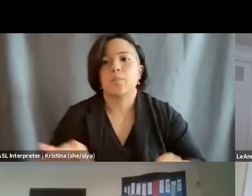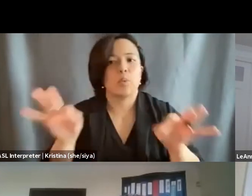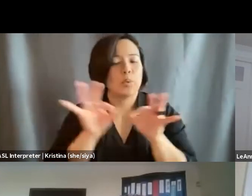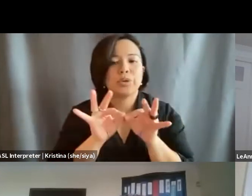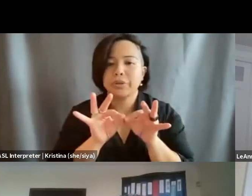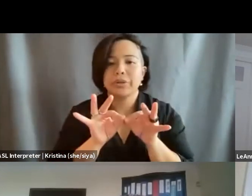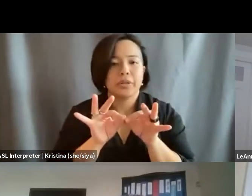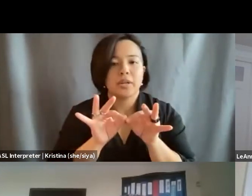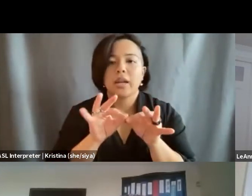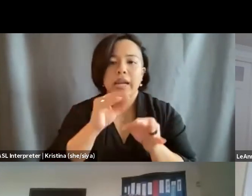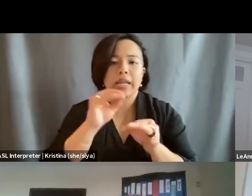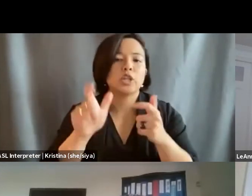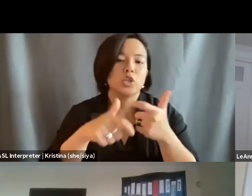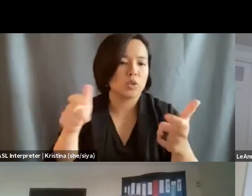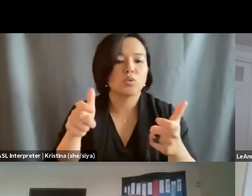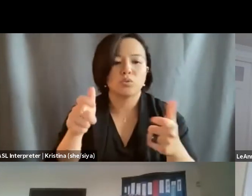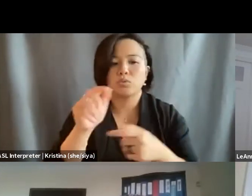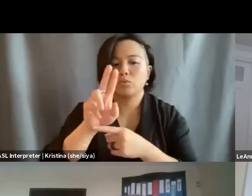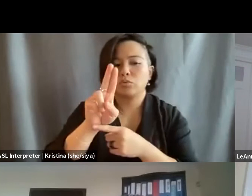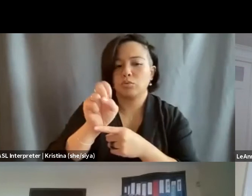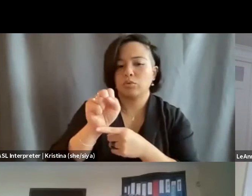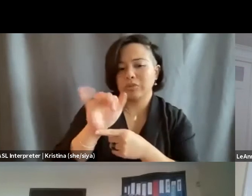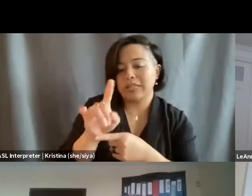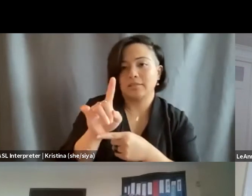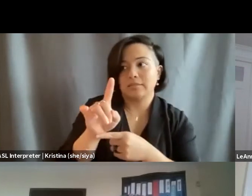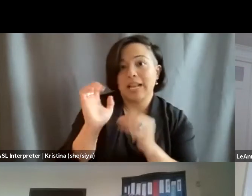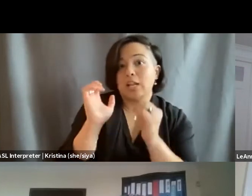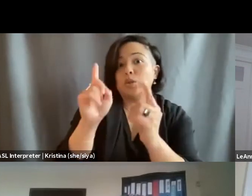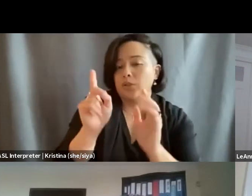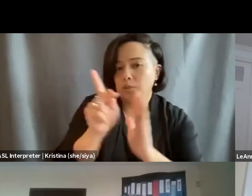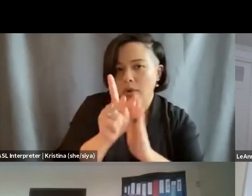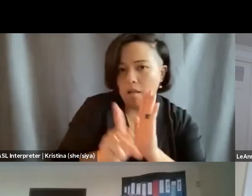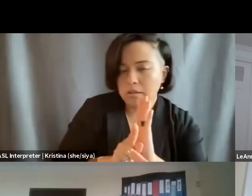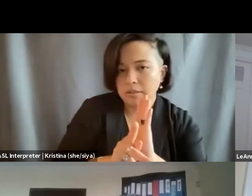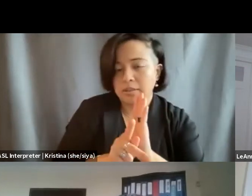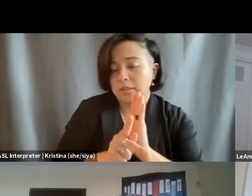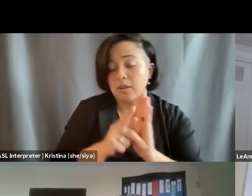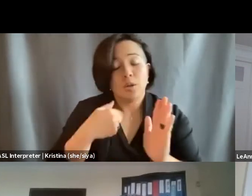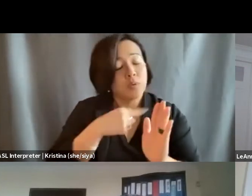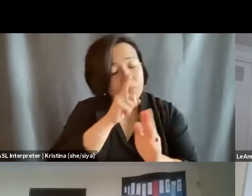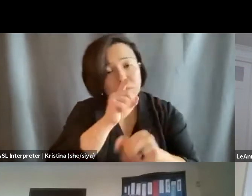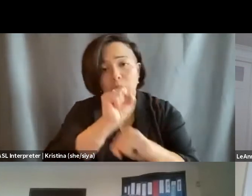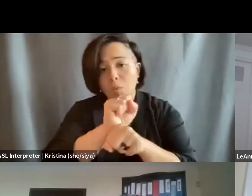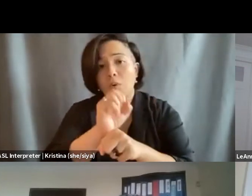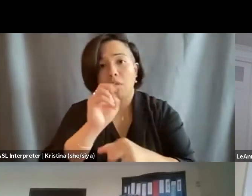and it's a huge part of USAID's education policy, we really work on this on multiple fronts.